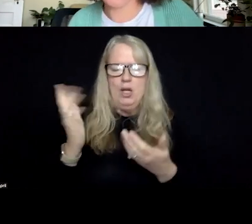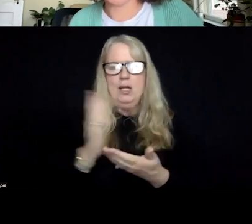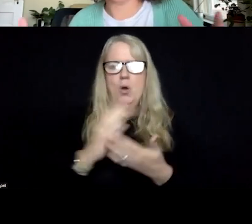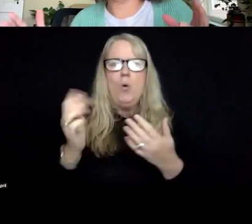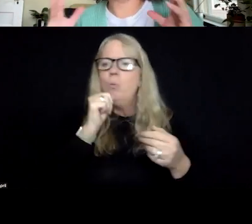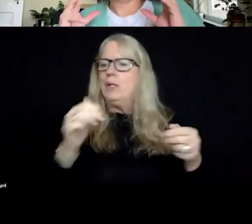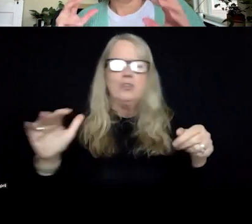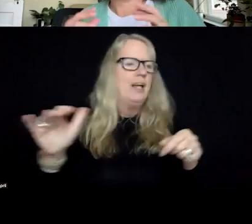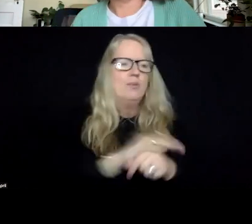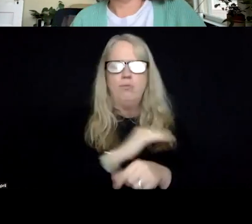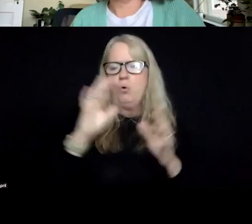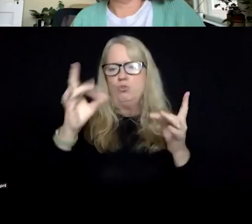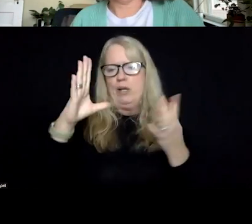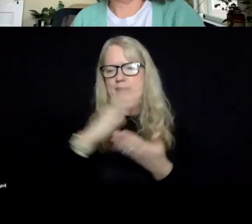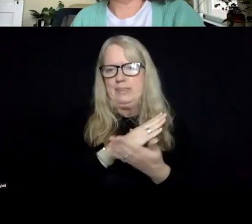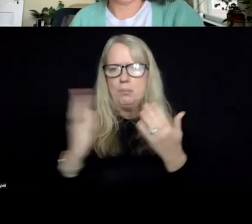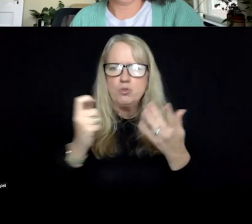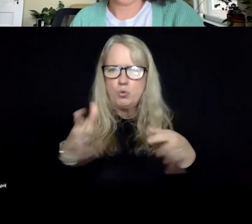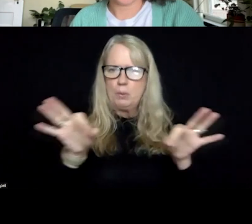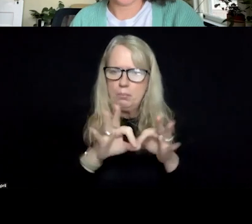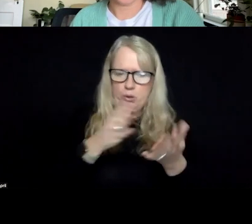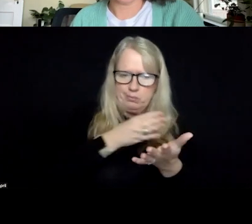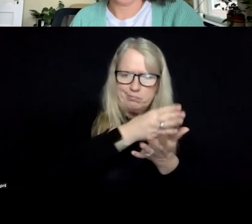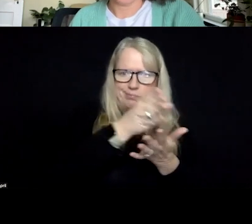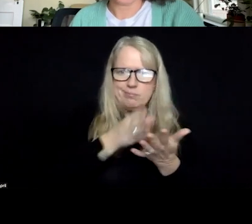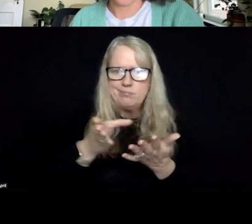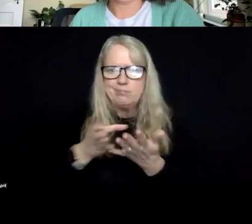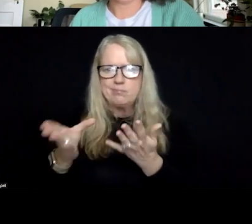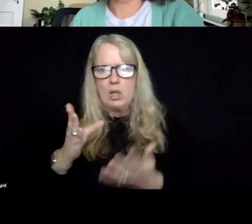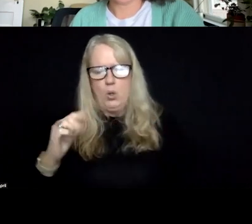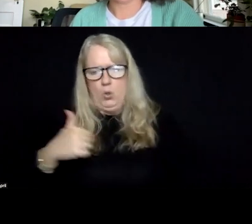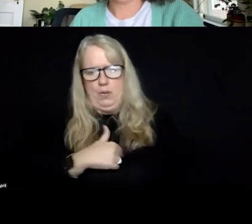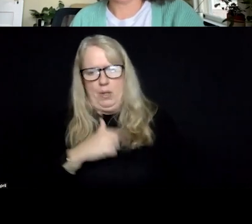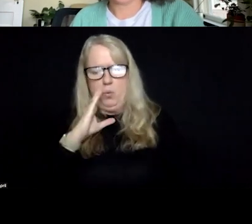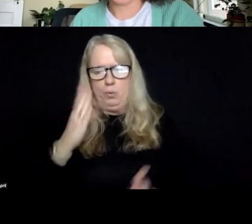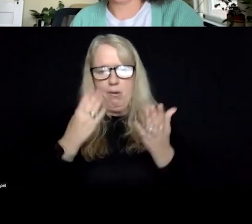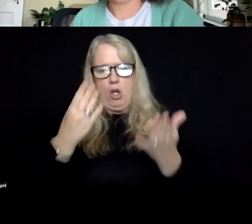CONTINUUM. IT IS IMPORTANT THAT WE OFFER SUPPORT WHERE WE CAN